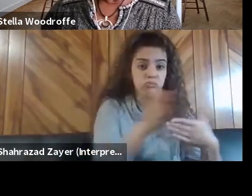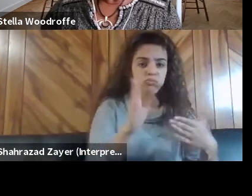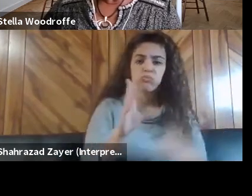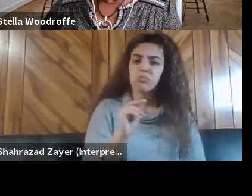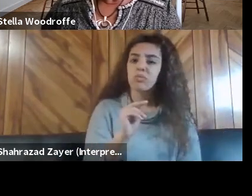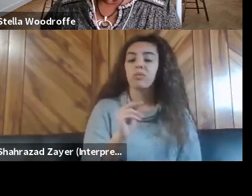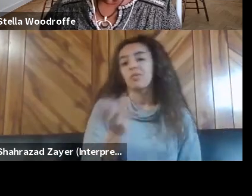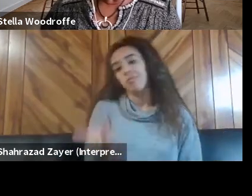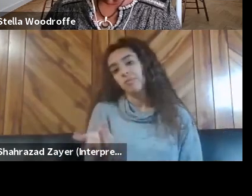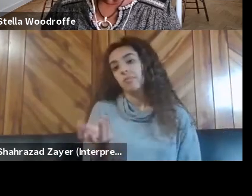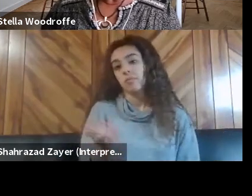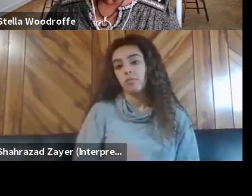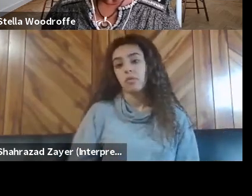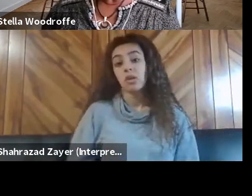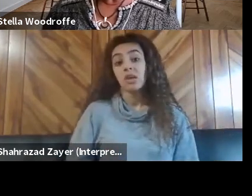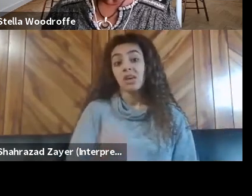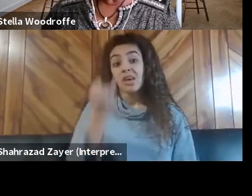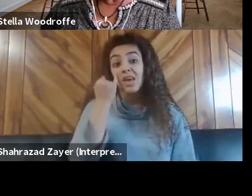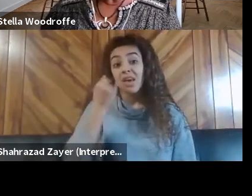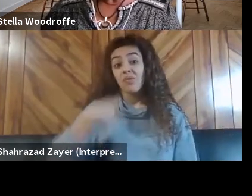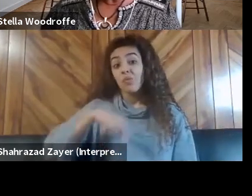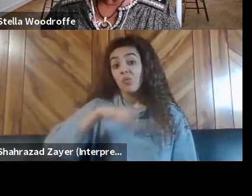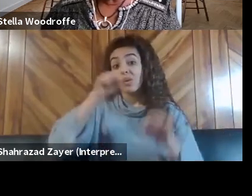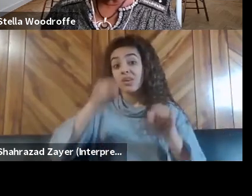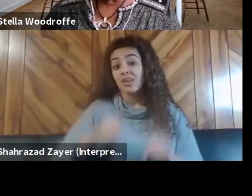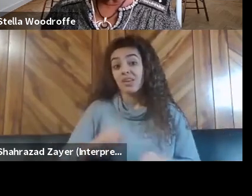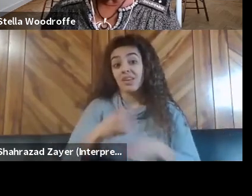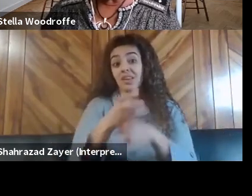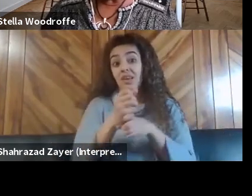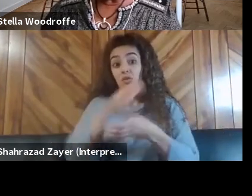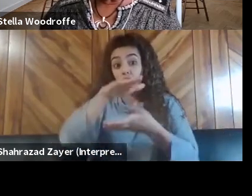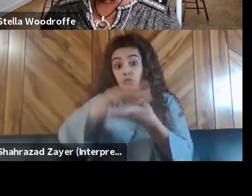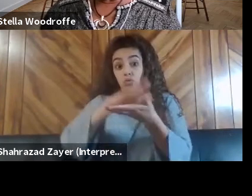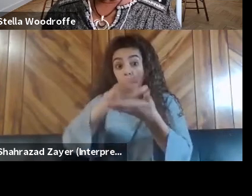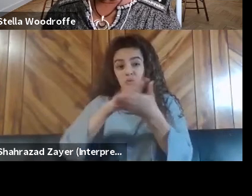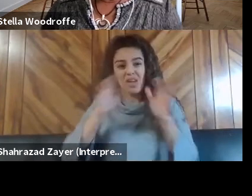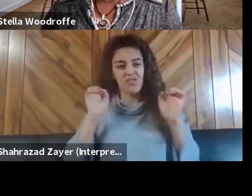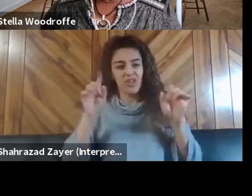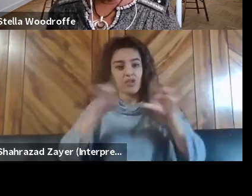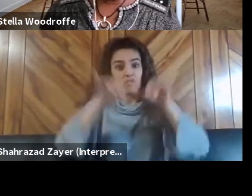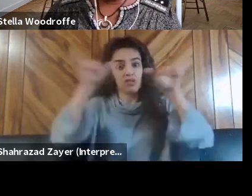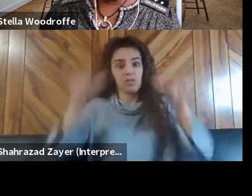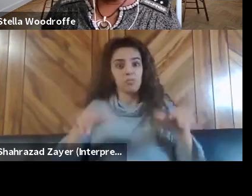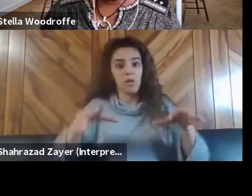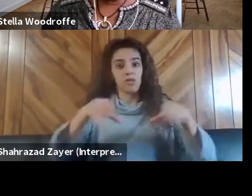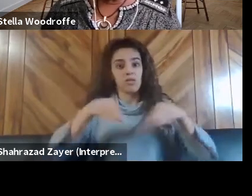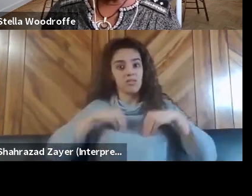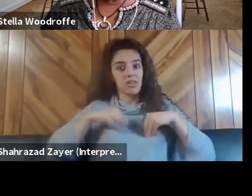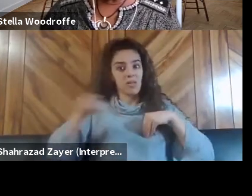system, the education system to accept that, then life would be a little easier